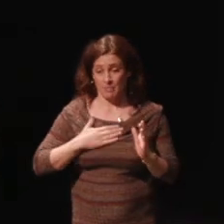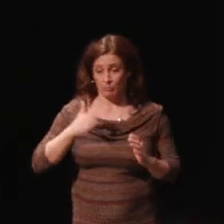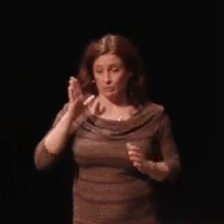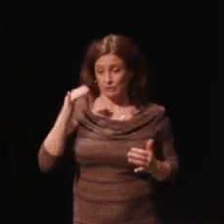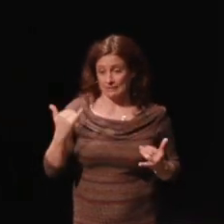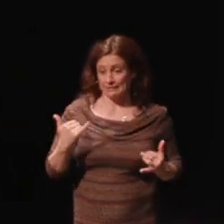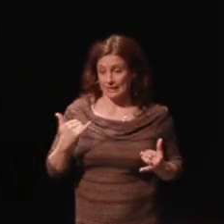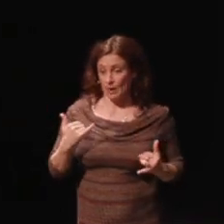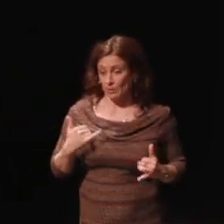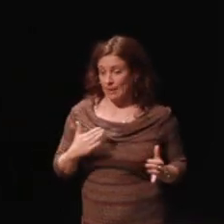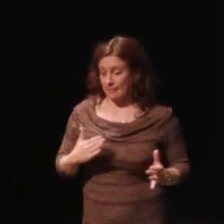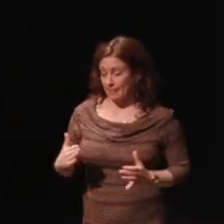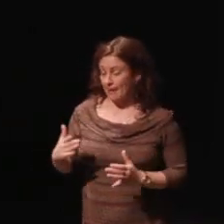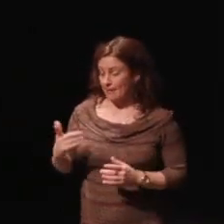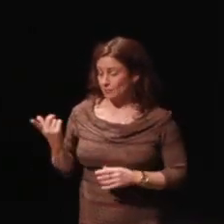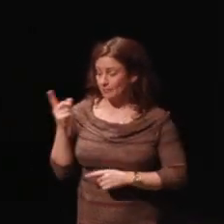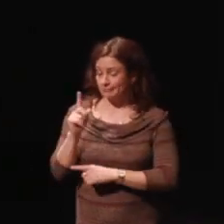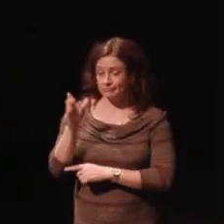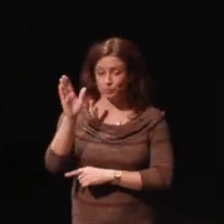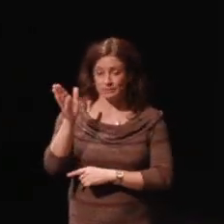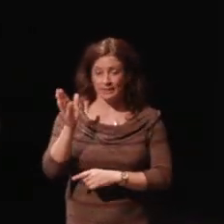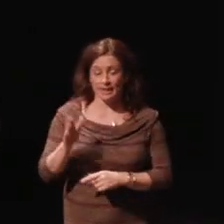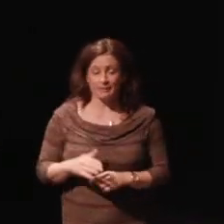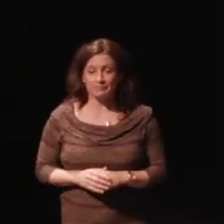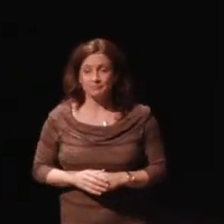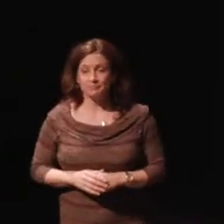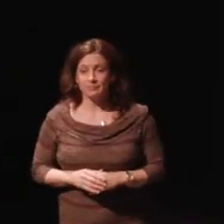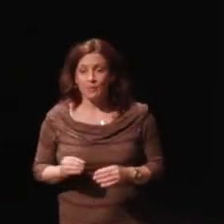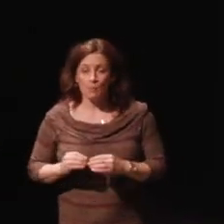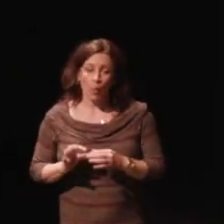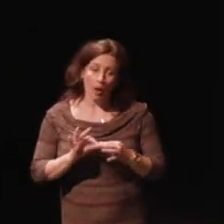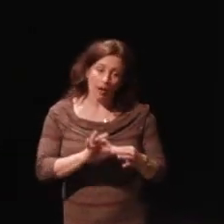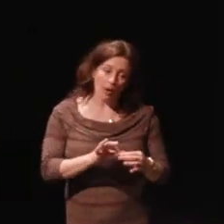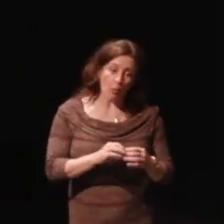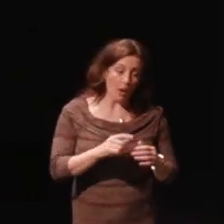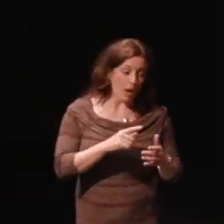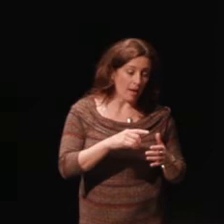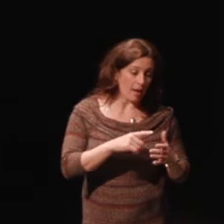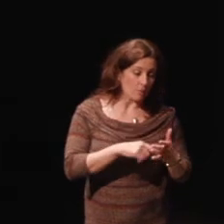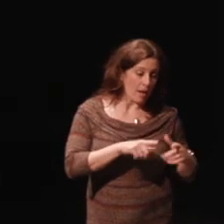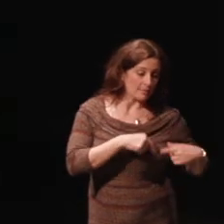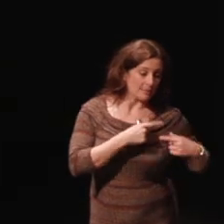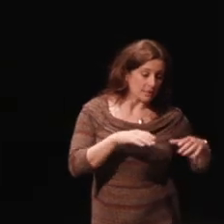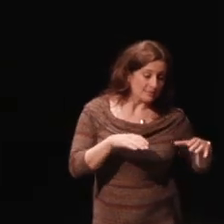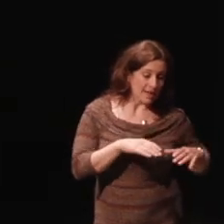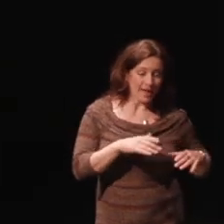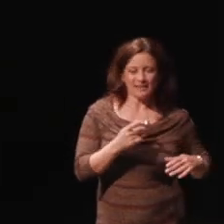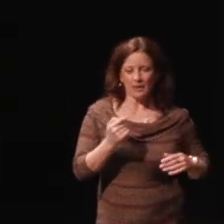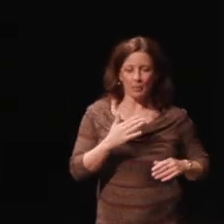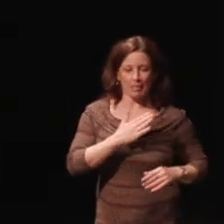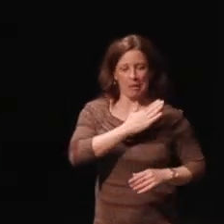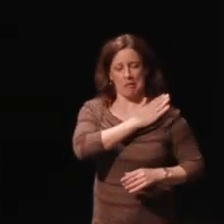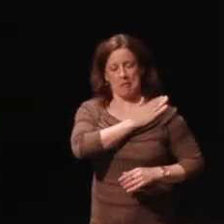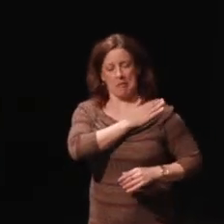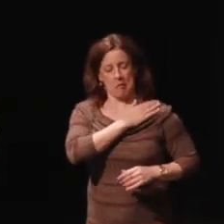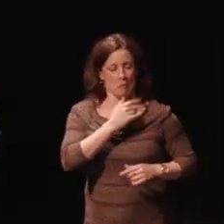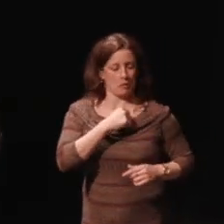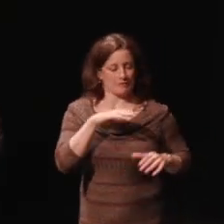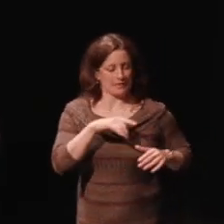when I initially planned it, was very much talking about everything we had done, and it was a bit pat on the back. You just say like, "We've done a lot."